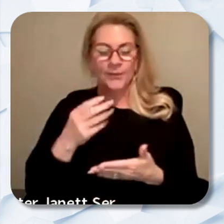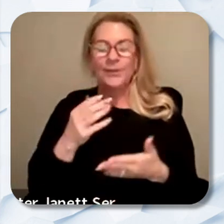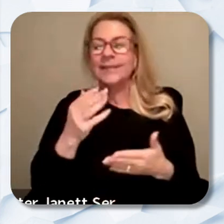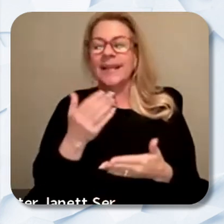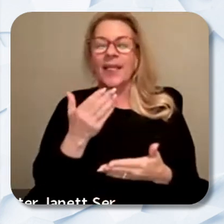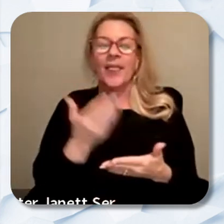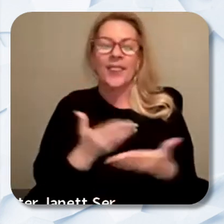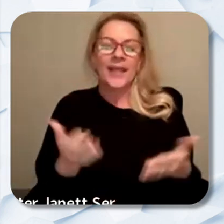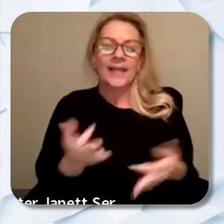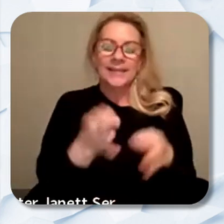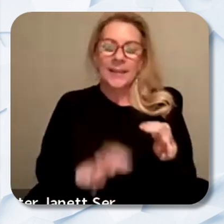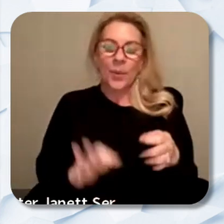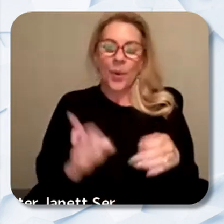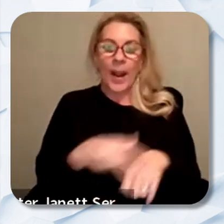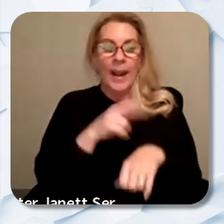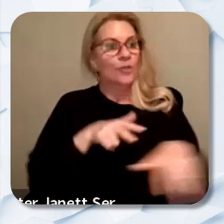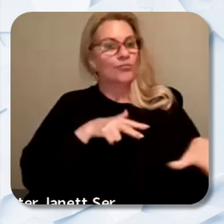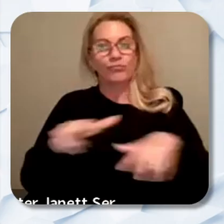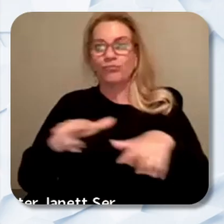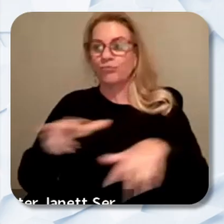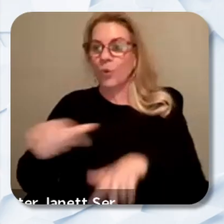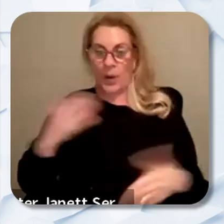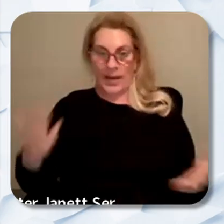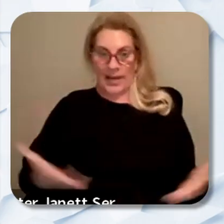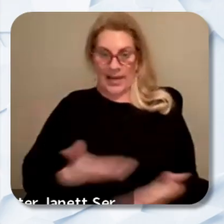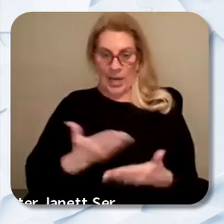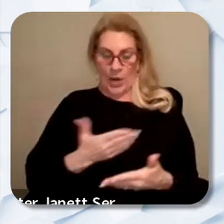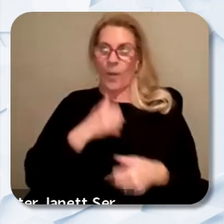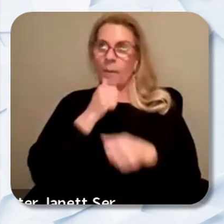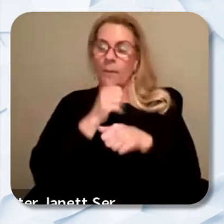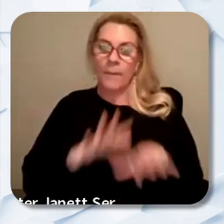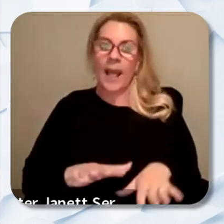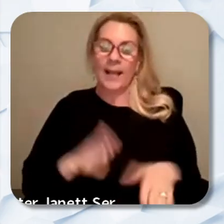just taking a nature walk. We're big here at Dominguez Hills we're very blessed with space